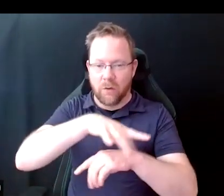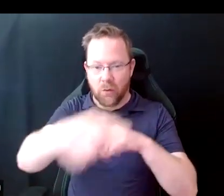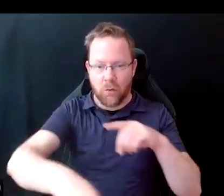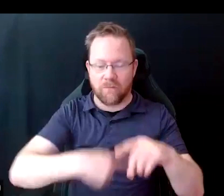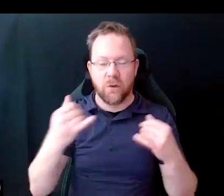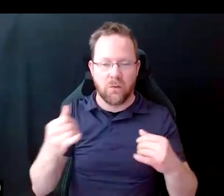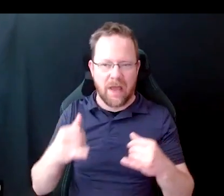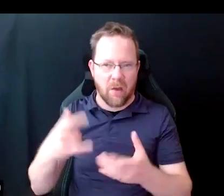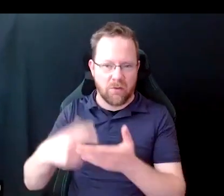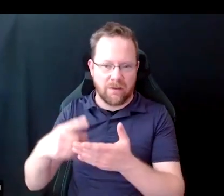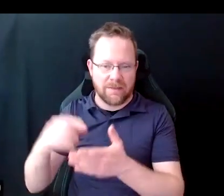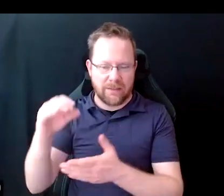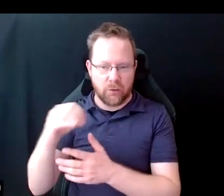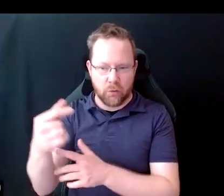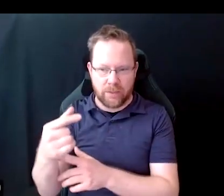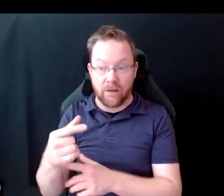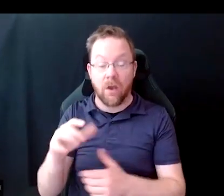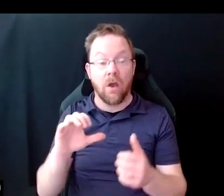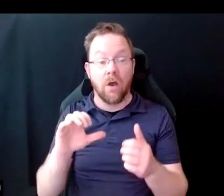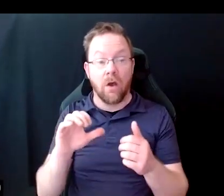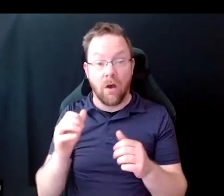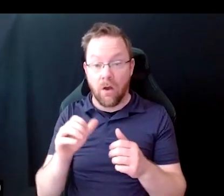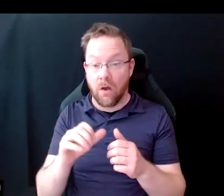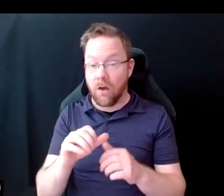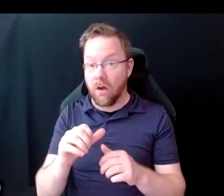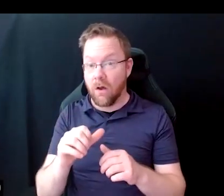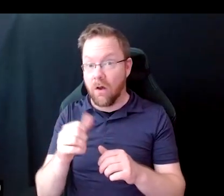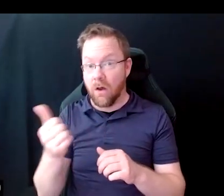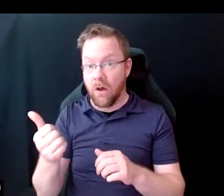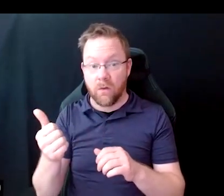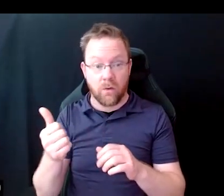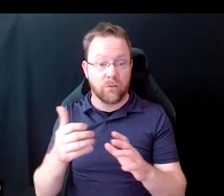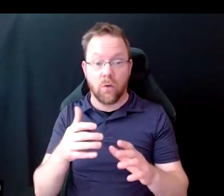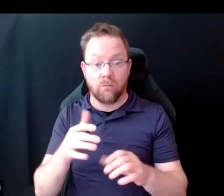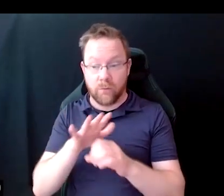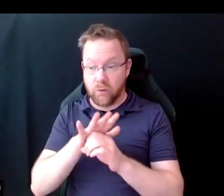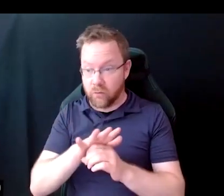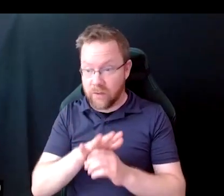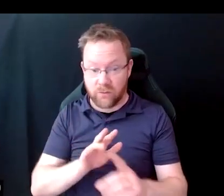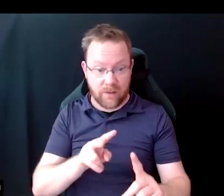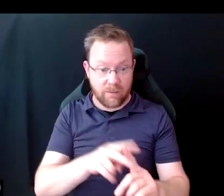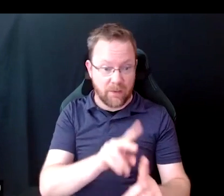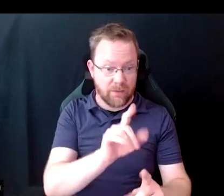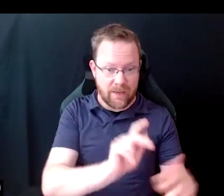Other stressors, which could be super important to disabled people just like to, there are important just like everybody else.